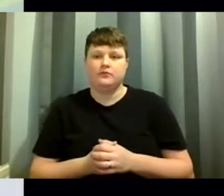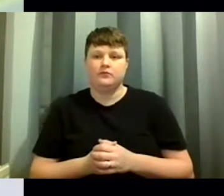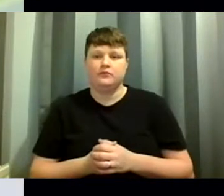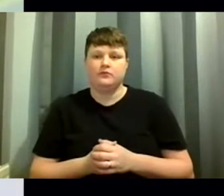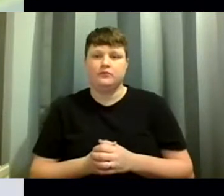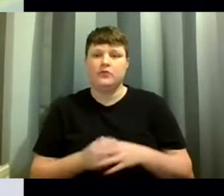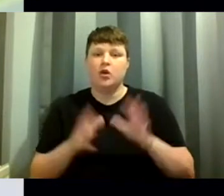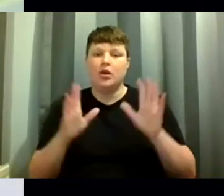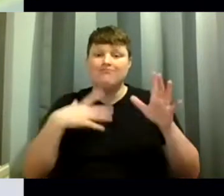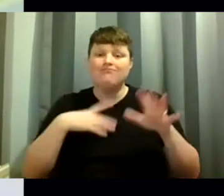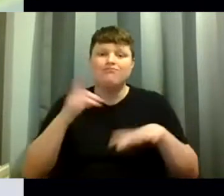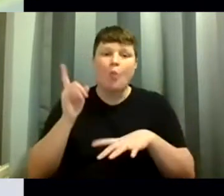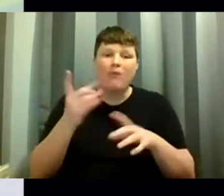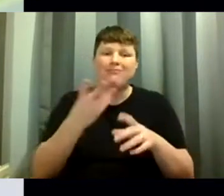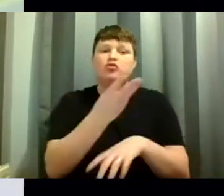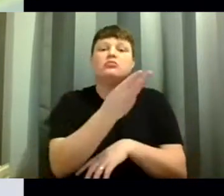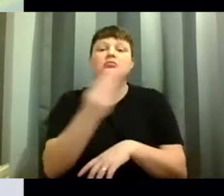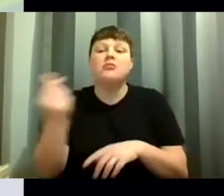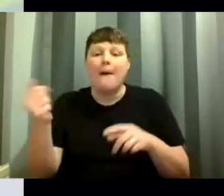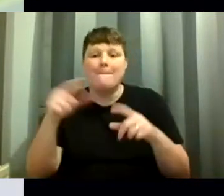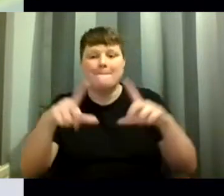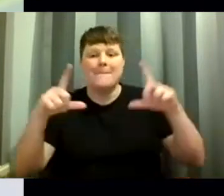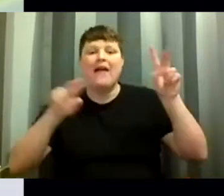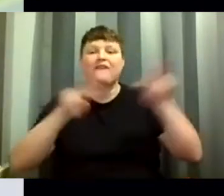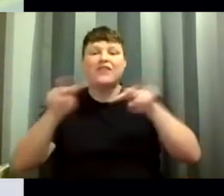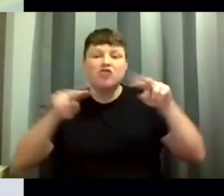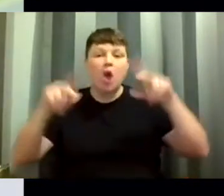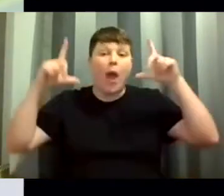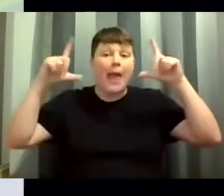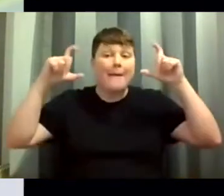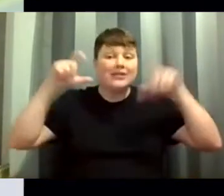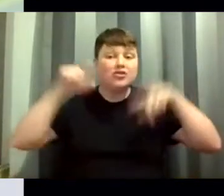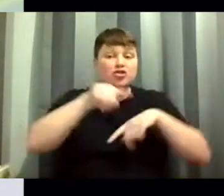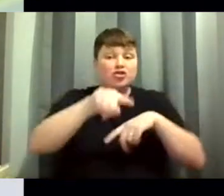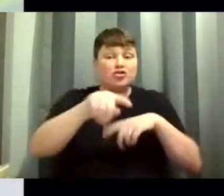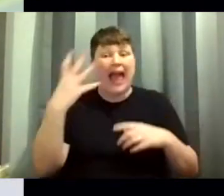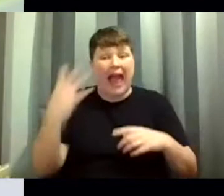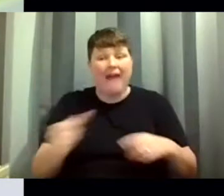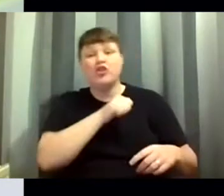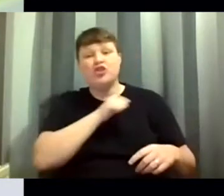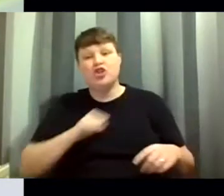warn you: some of the videos and images in here contain surgery. I will try and warn you but,